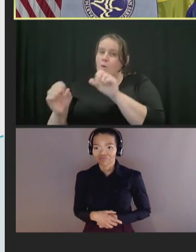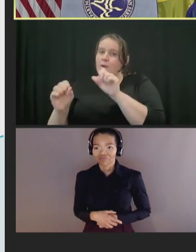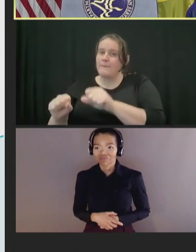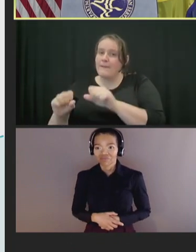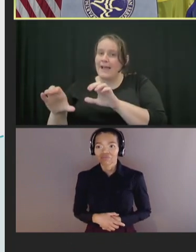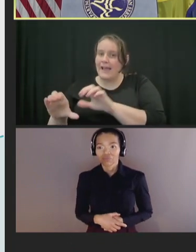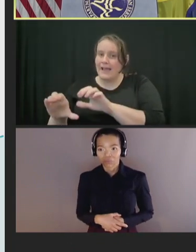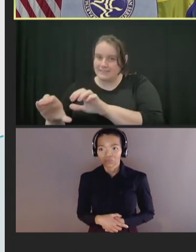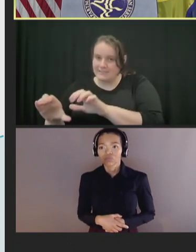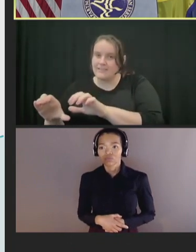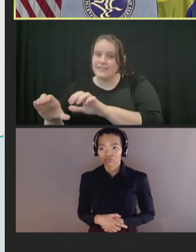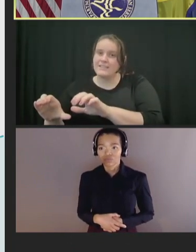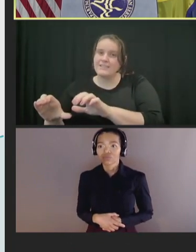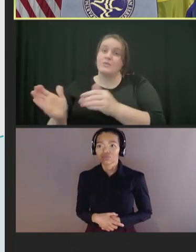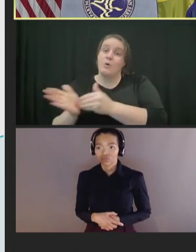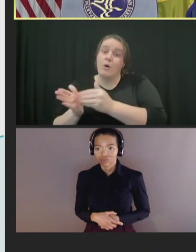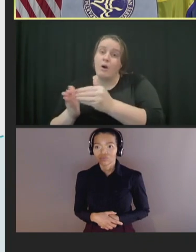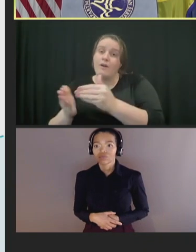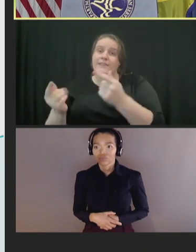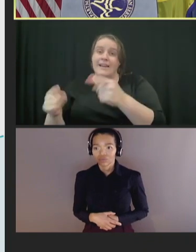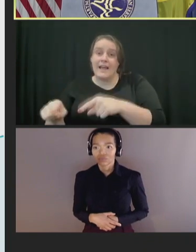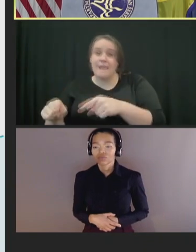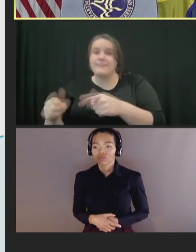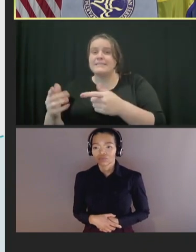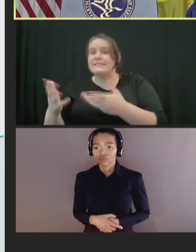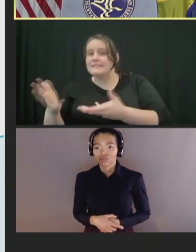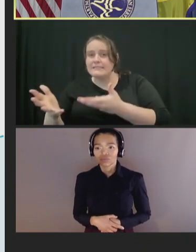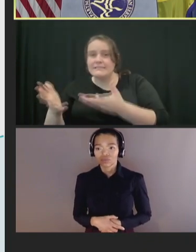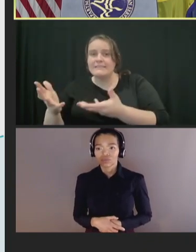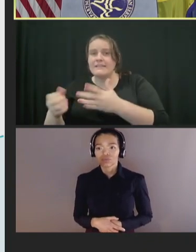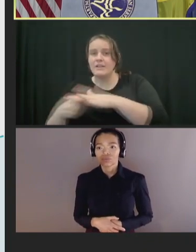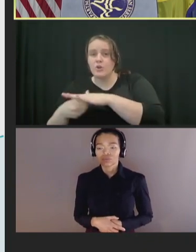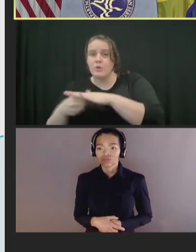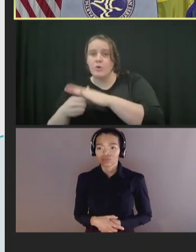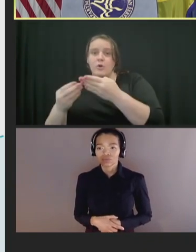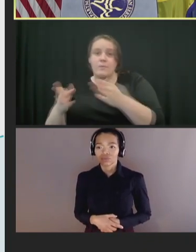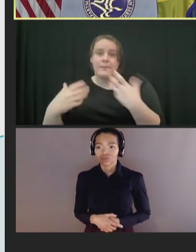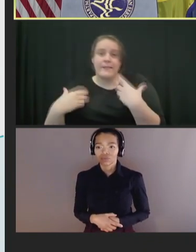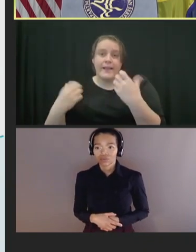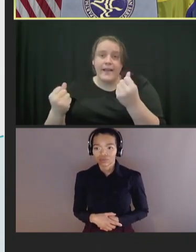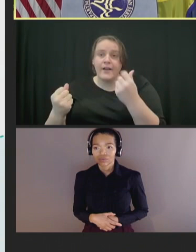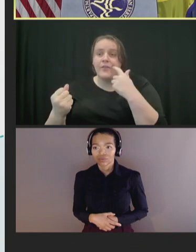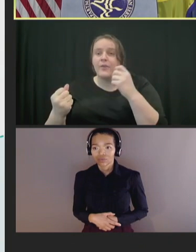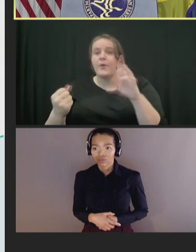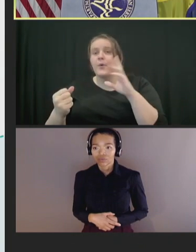you know, in the local public health or the territorial health department,